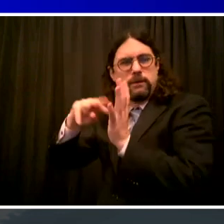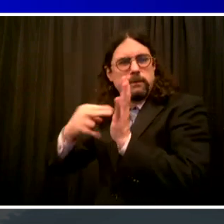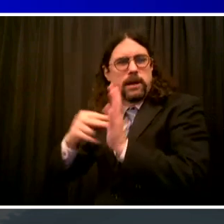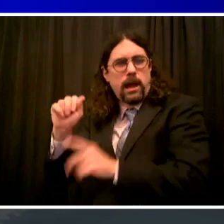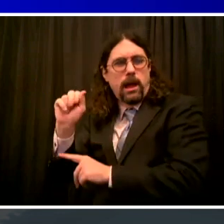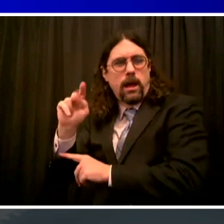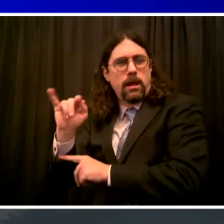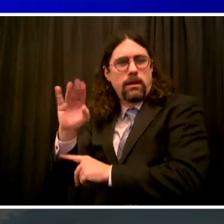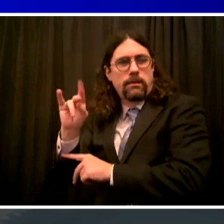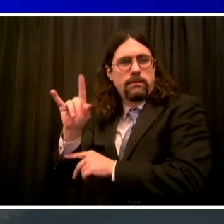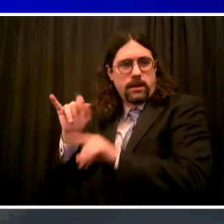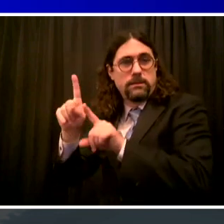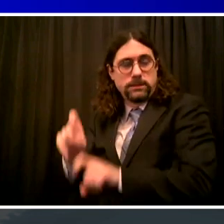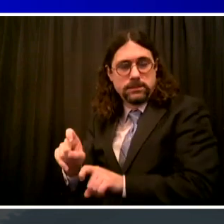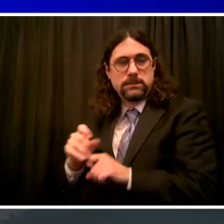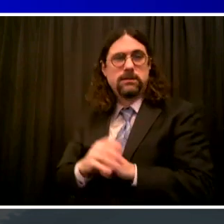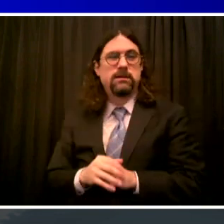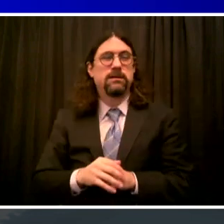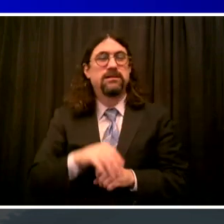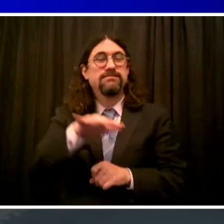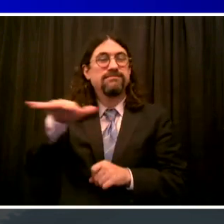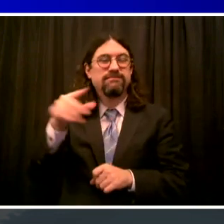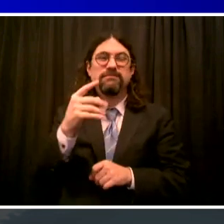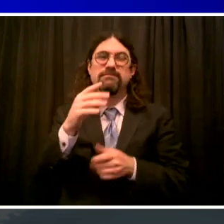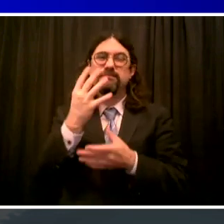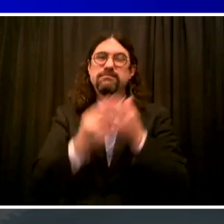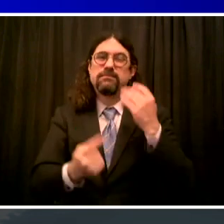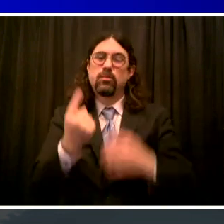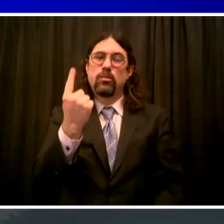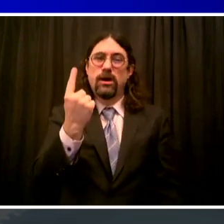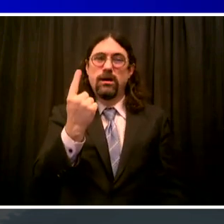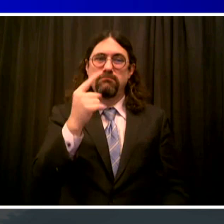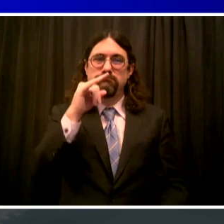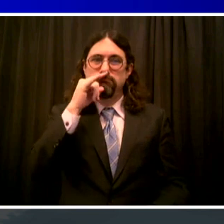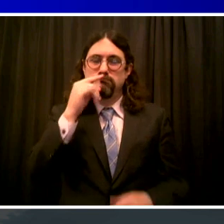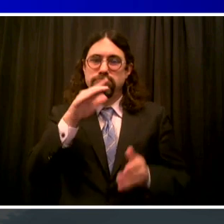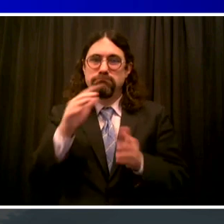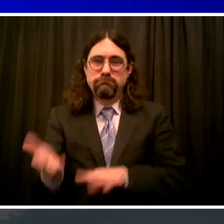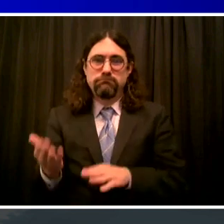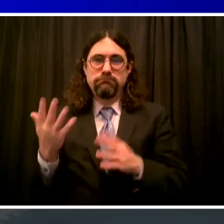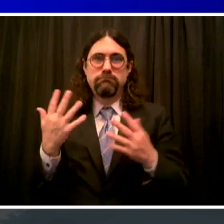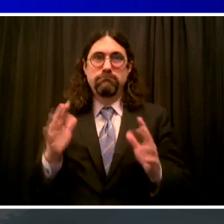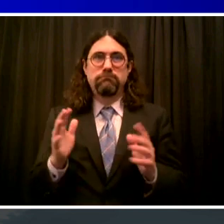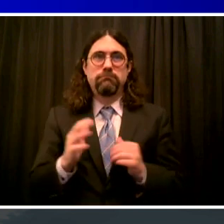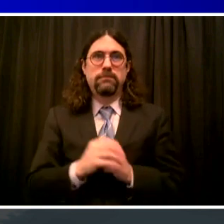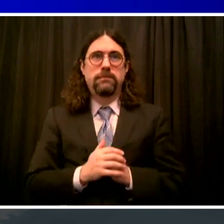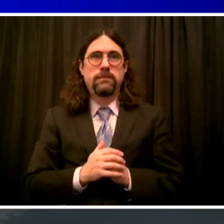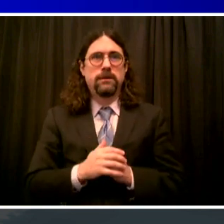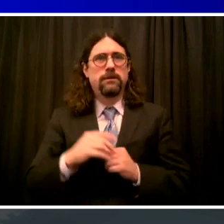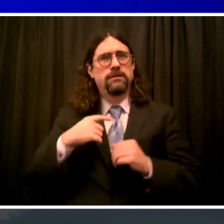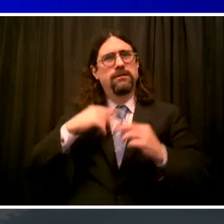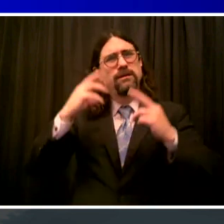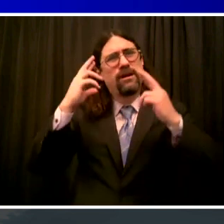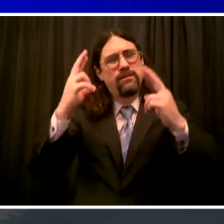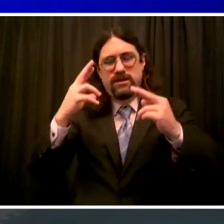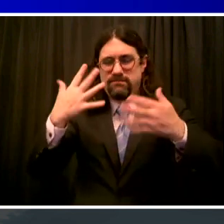THIS HORRIBLE SYRONDME. AND WE ALL HAVE TO WORK TOGETHER HOPGIN AND